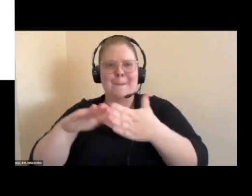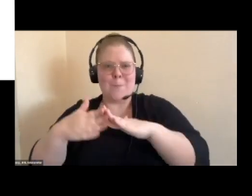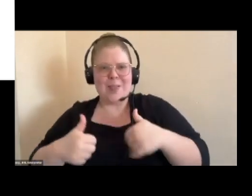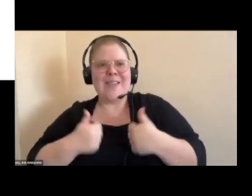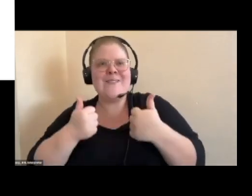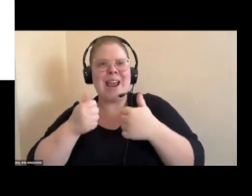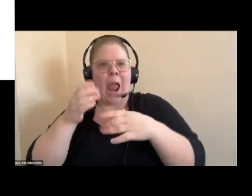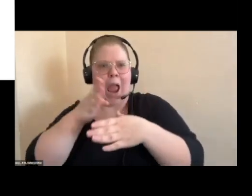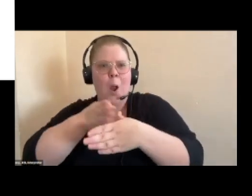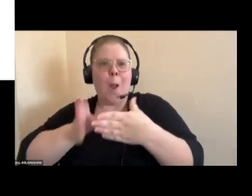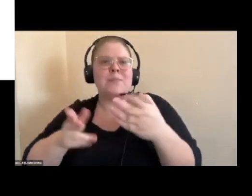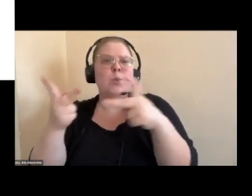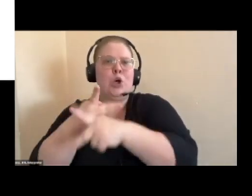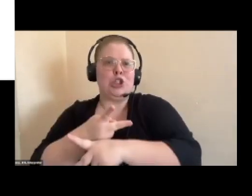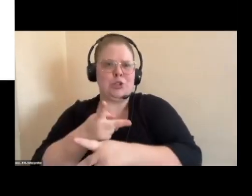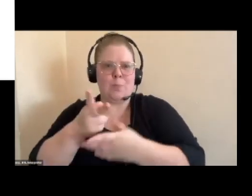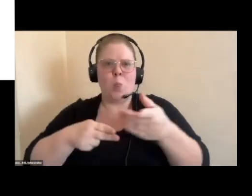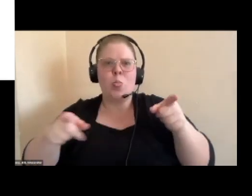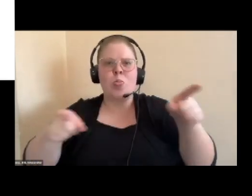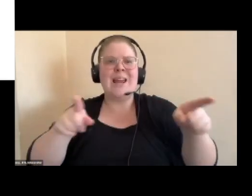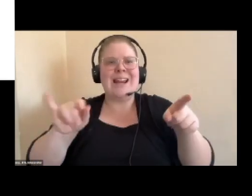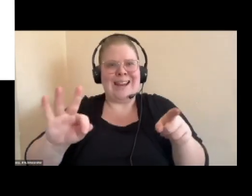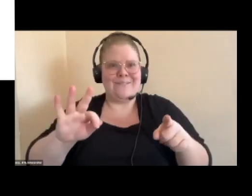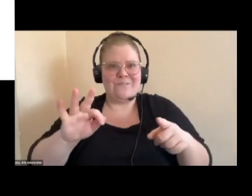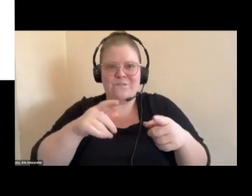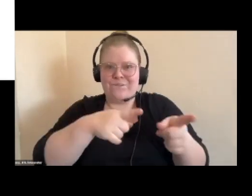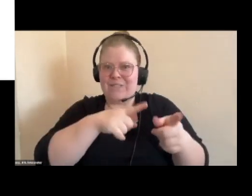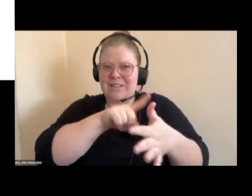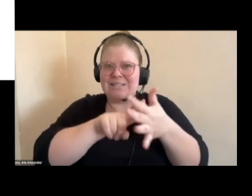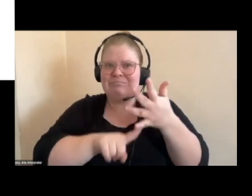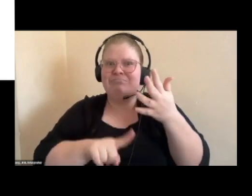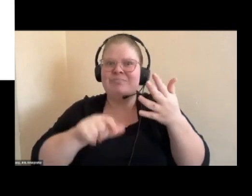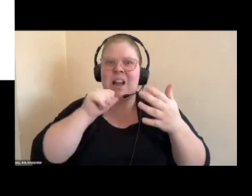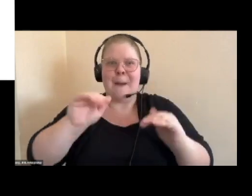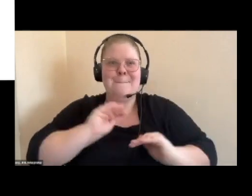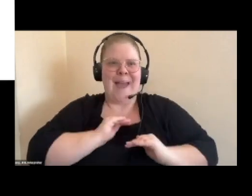I think there's a lot of important important findings